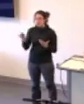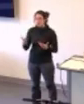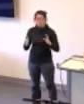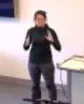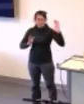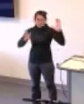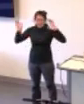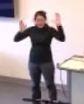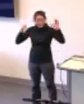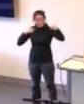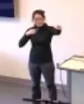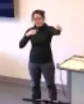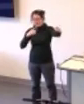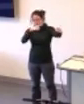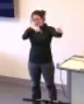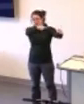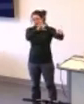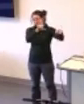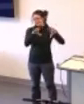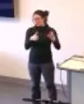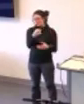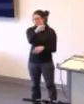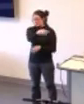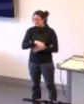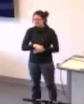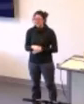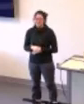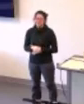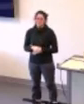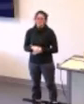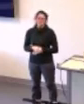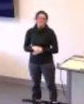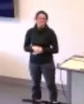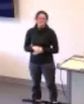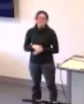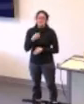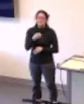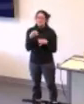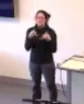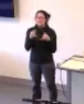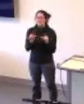Yeah-- . They, they still are friends and sit together.